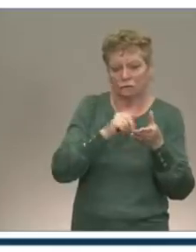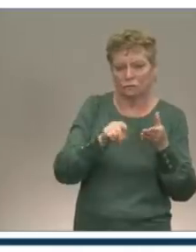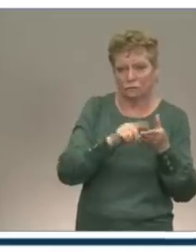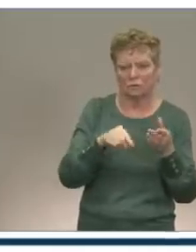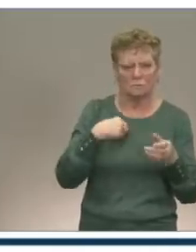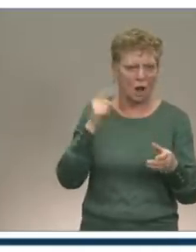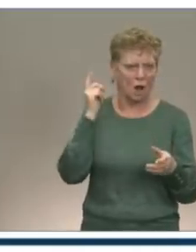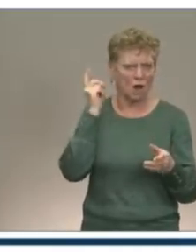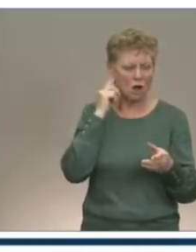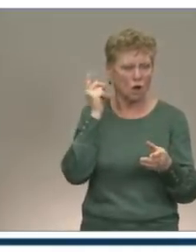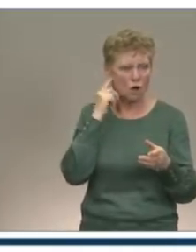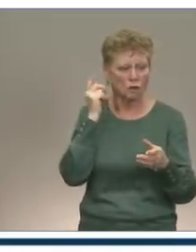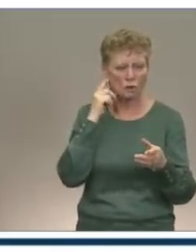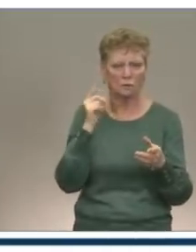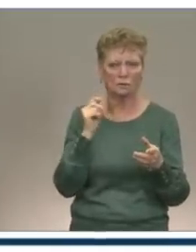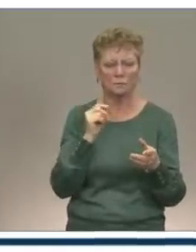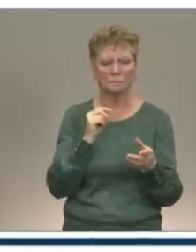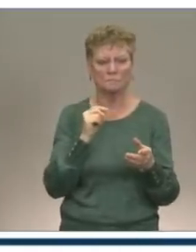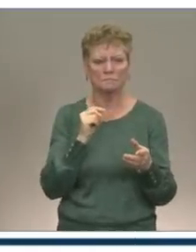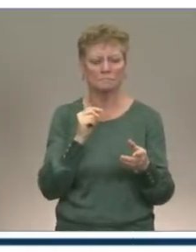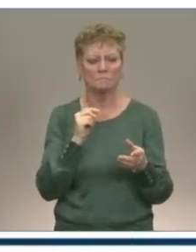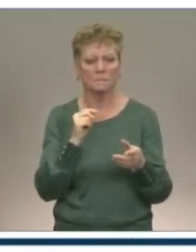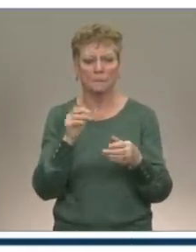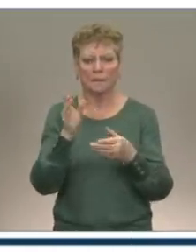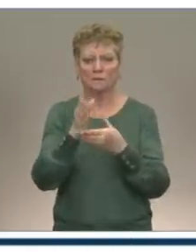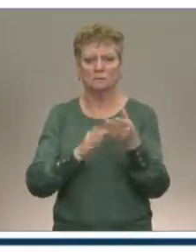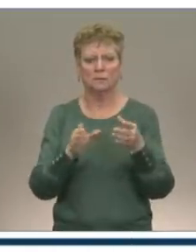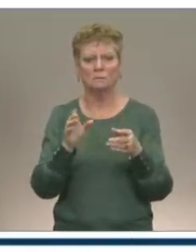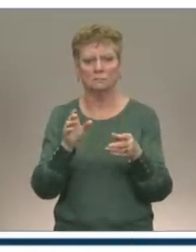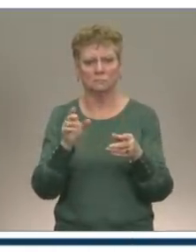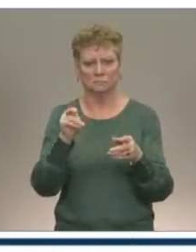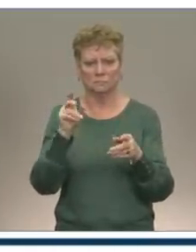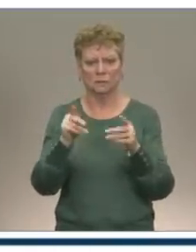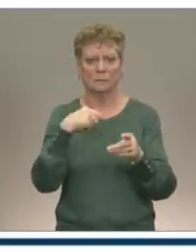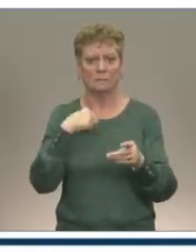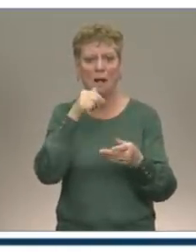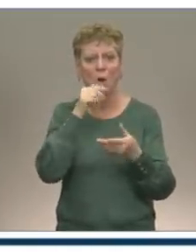i can personally tell you uh that people i that i know that my wife and i were out to dinner with